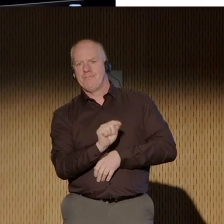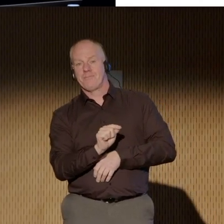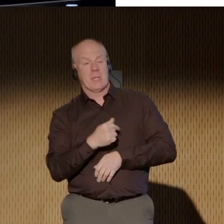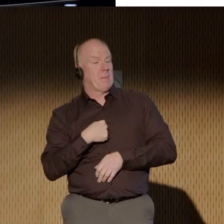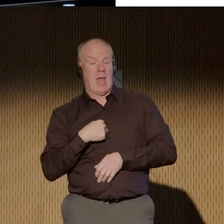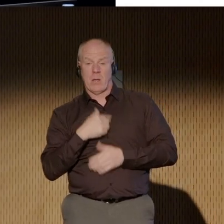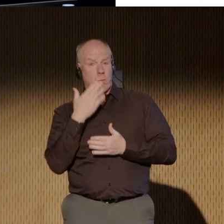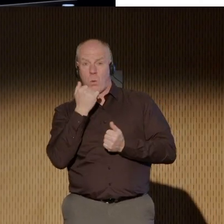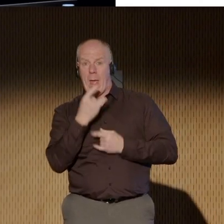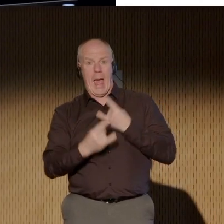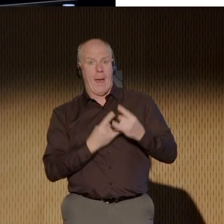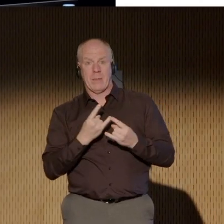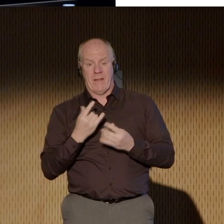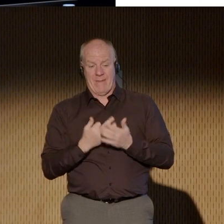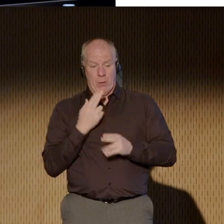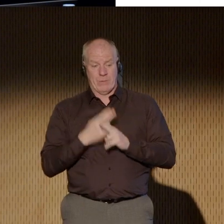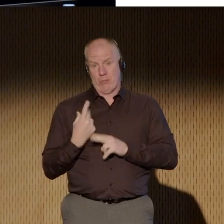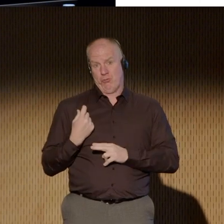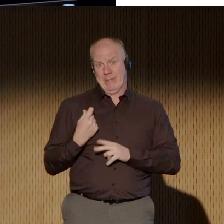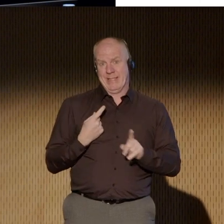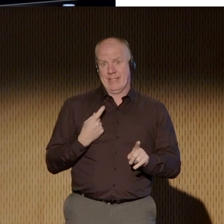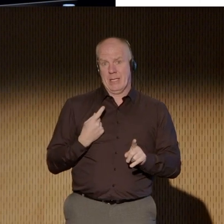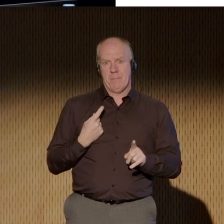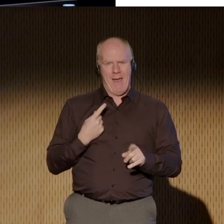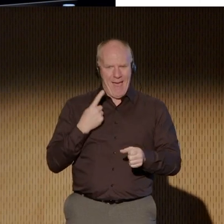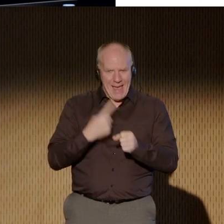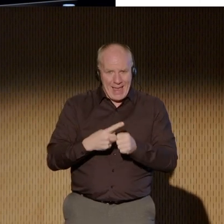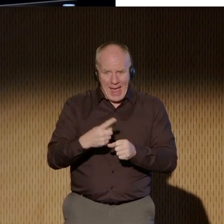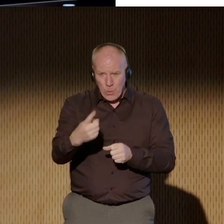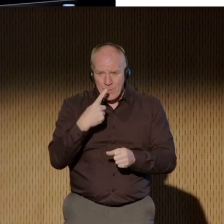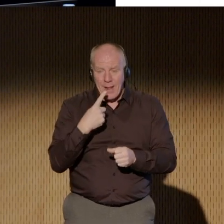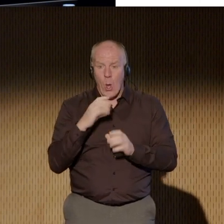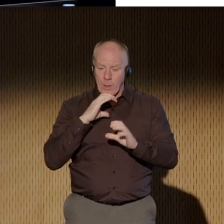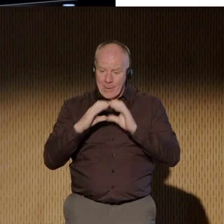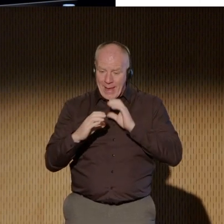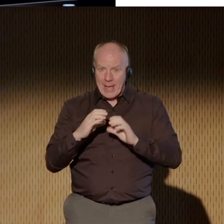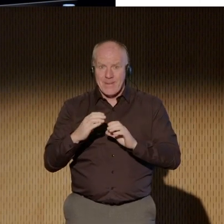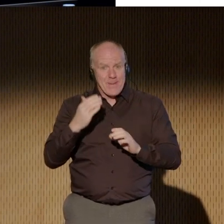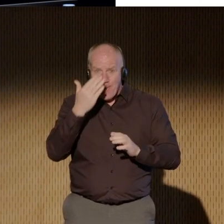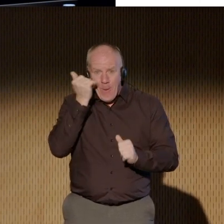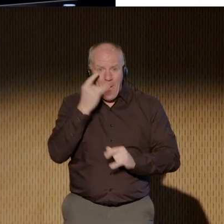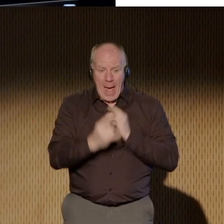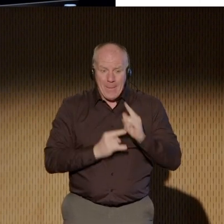know it happened until quite recently. So again, back to your communications—we often don't know